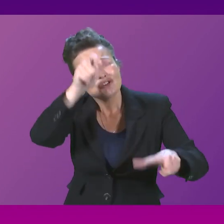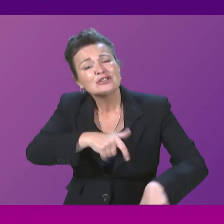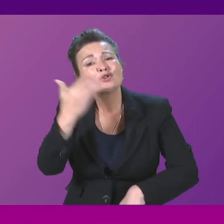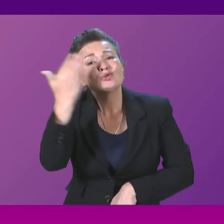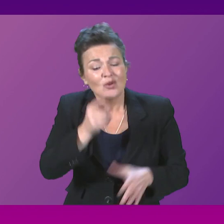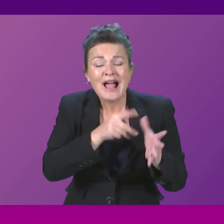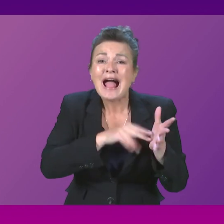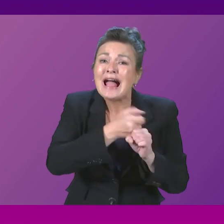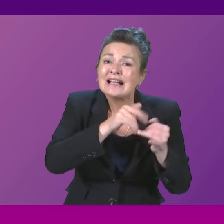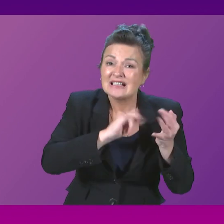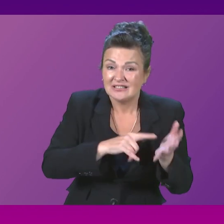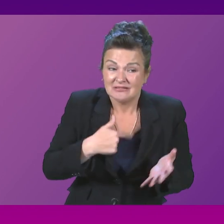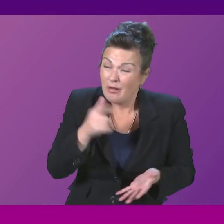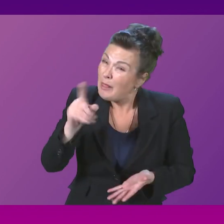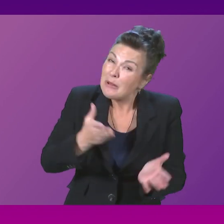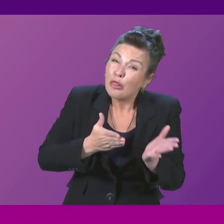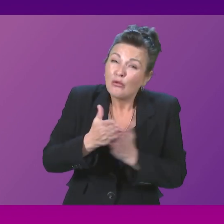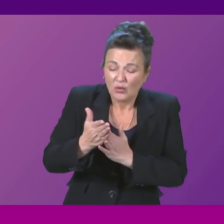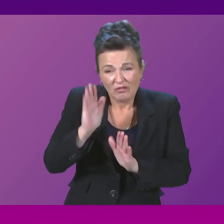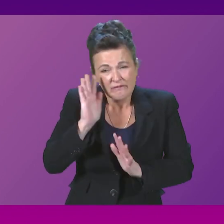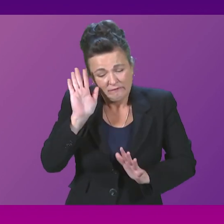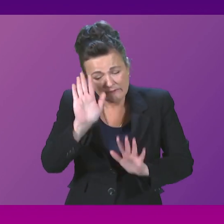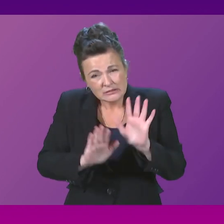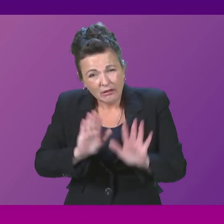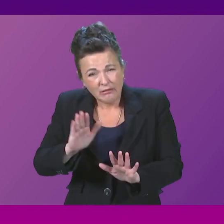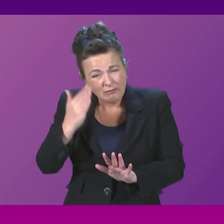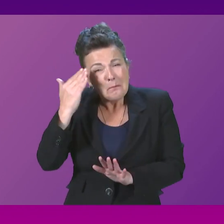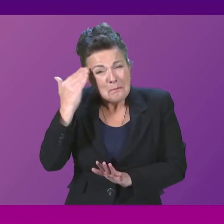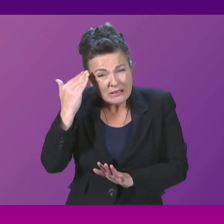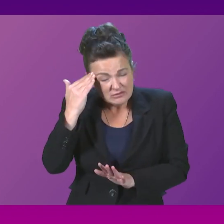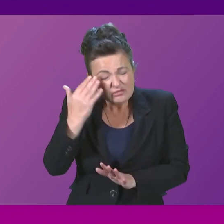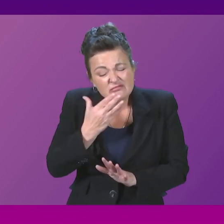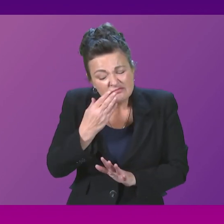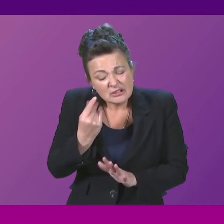their traumatic, awful experience of physical, mental and, in some cases, sexual abuse at